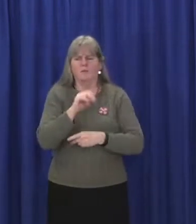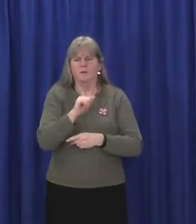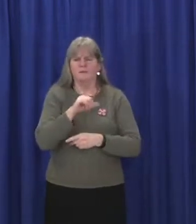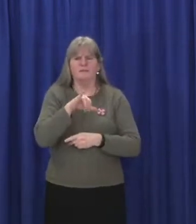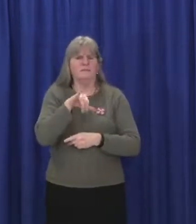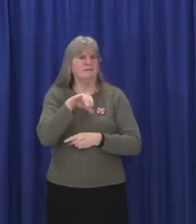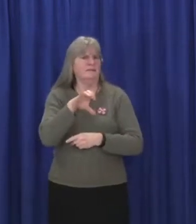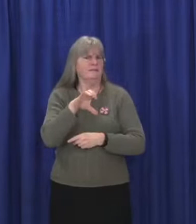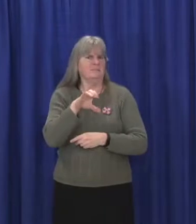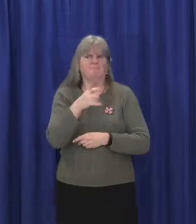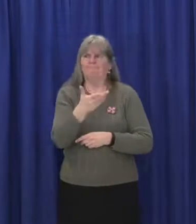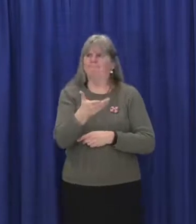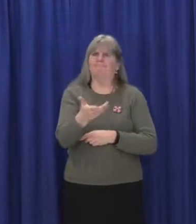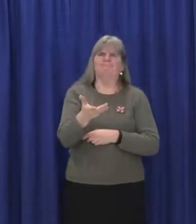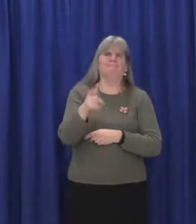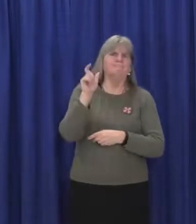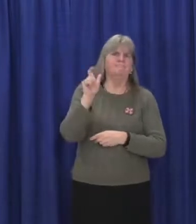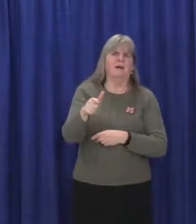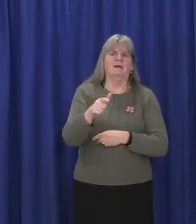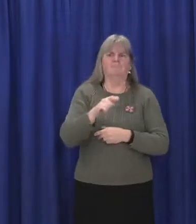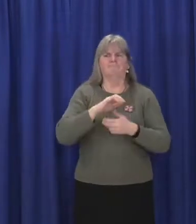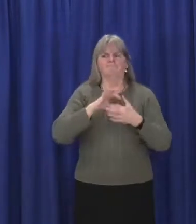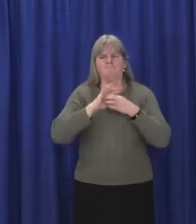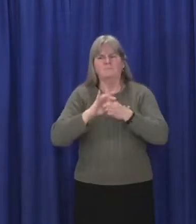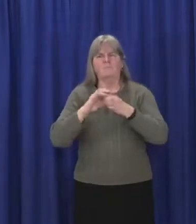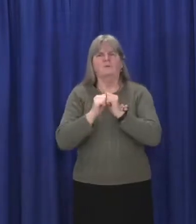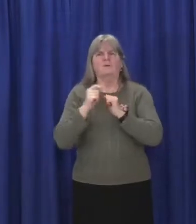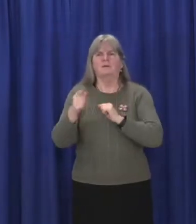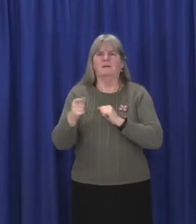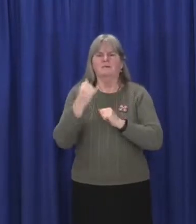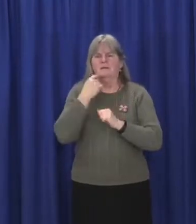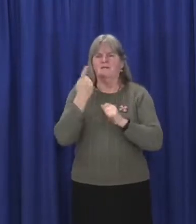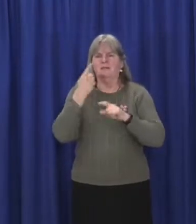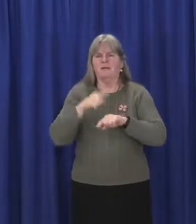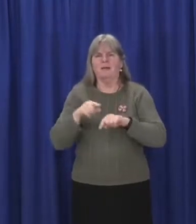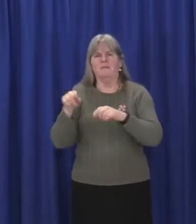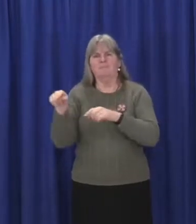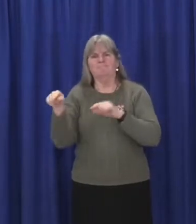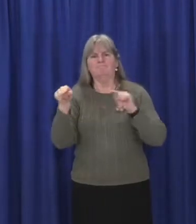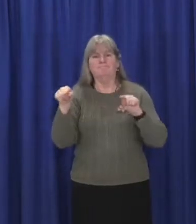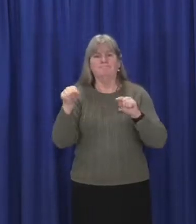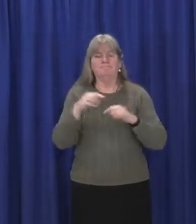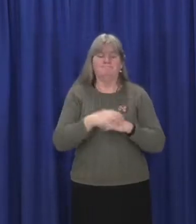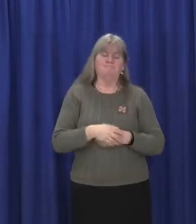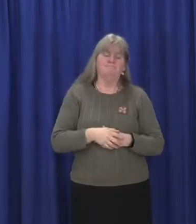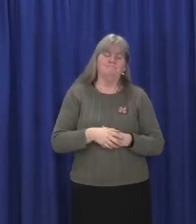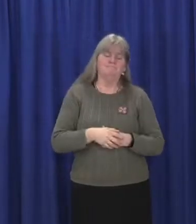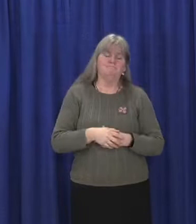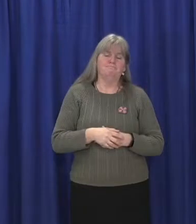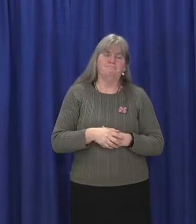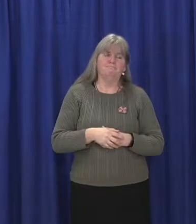health officers come in to help out when there's outbreaks. We know that COVID-19